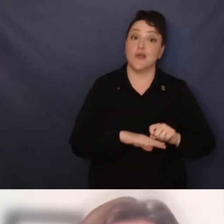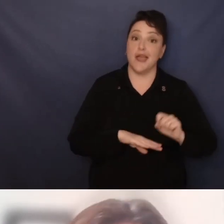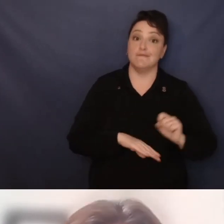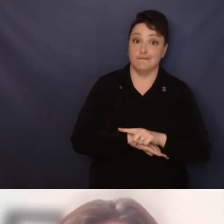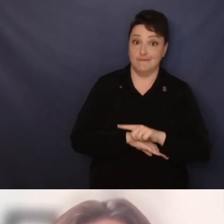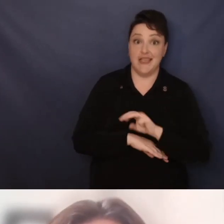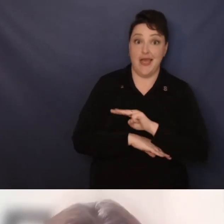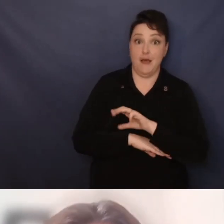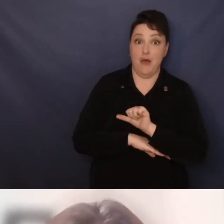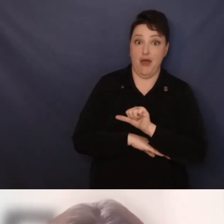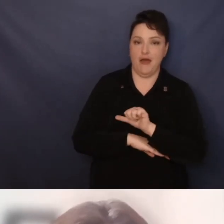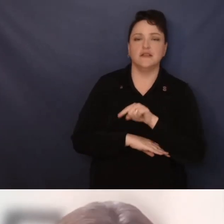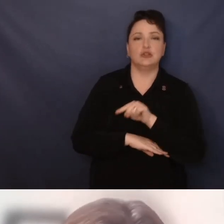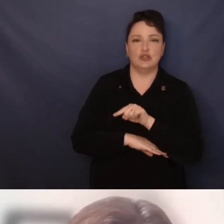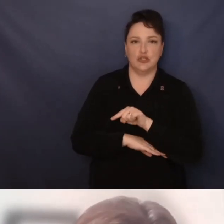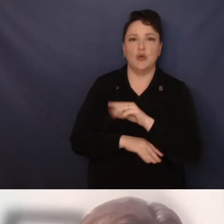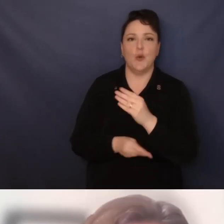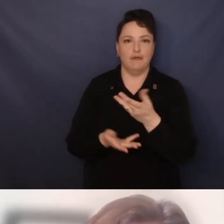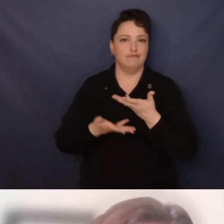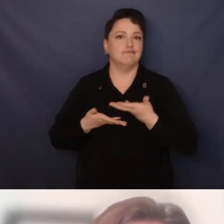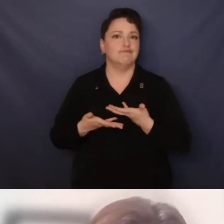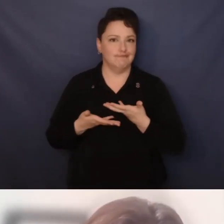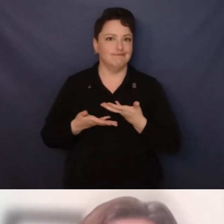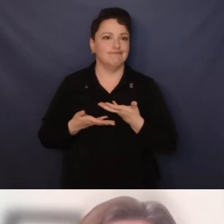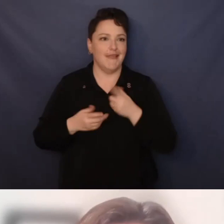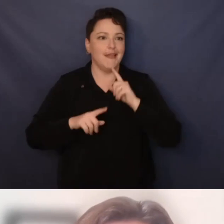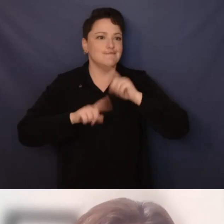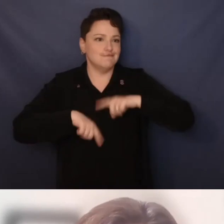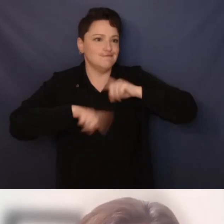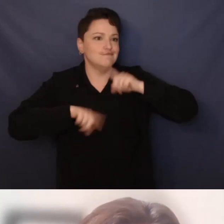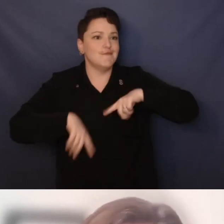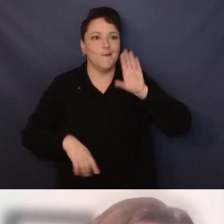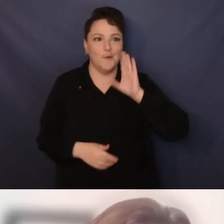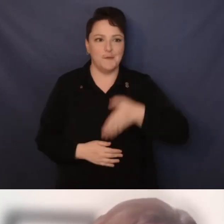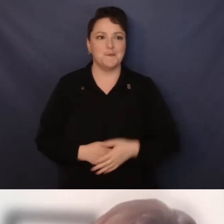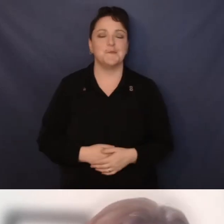and then Emma will share them and will provide answers. To the extent that we